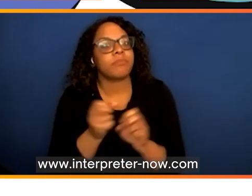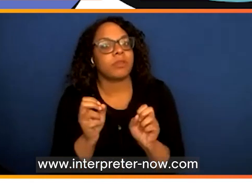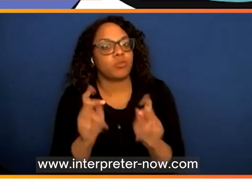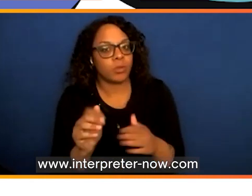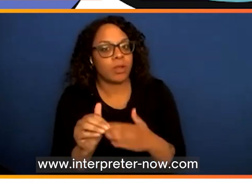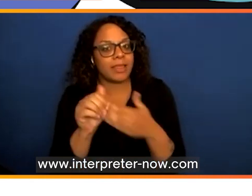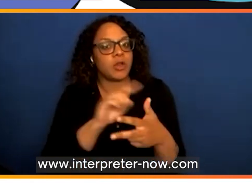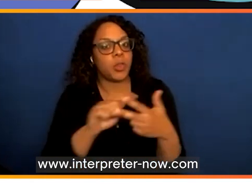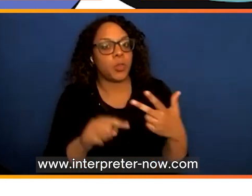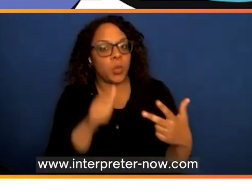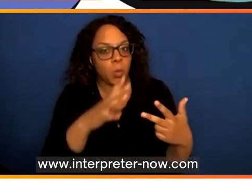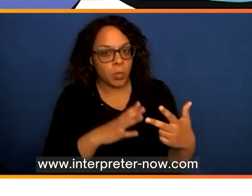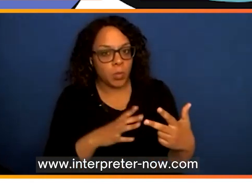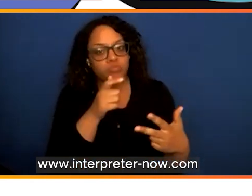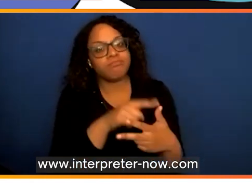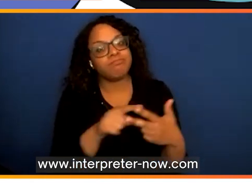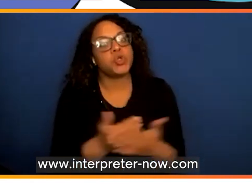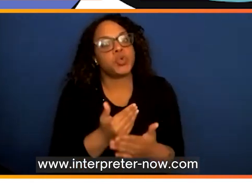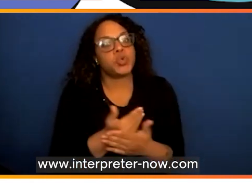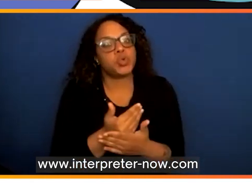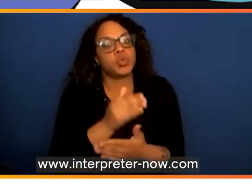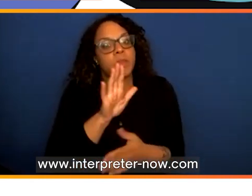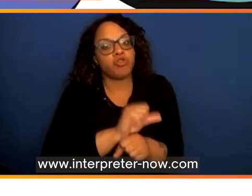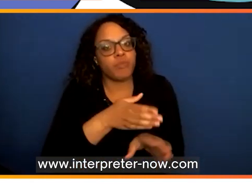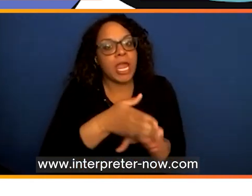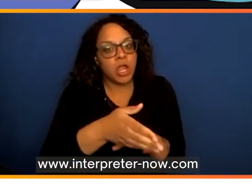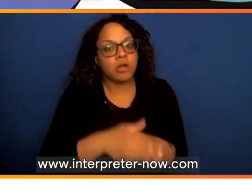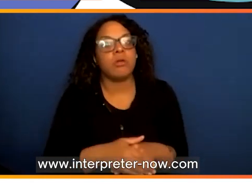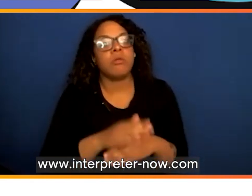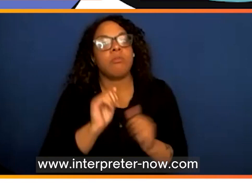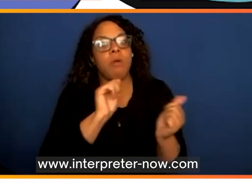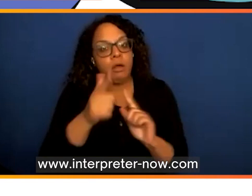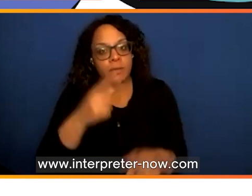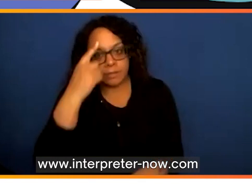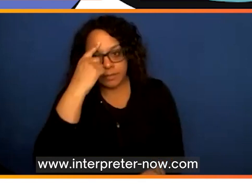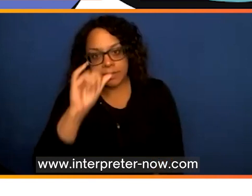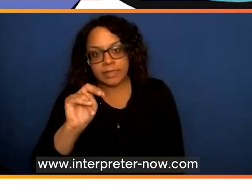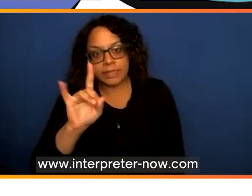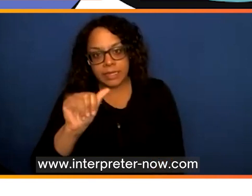that were newer in their career. They were all of Indian descent, and the opportunity